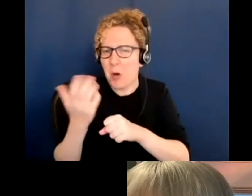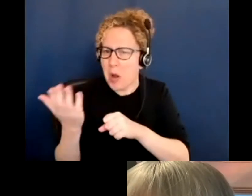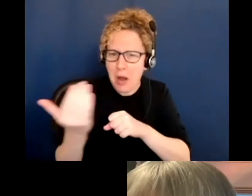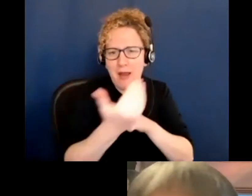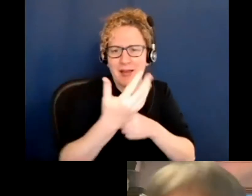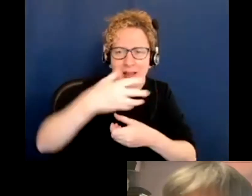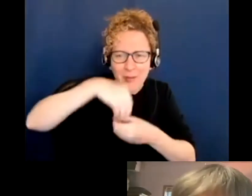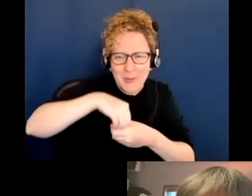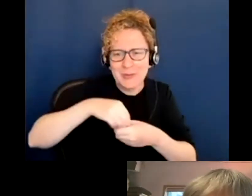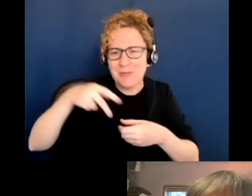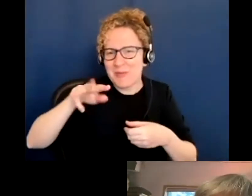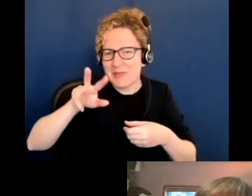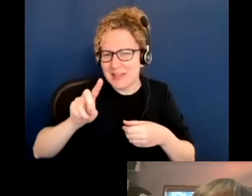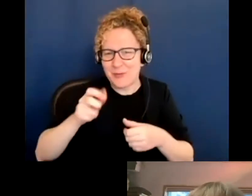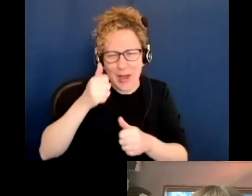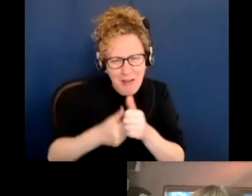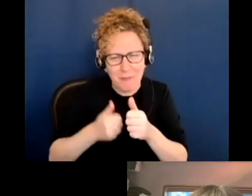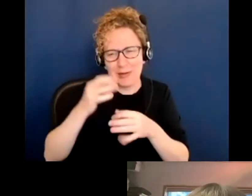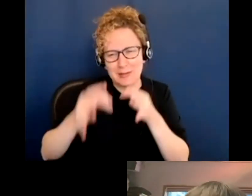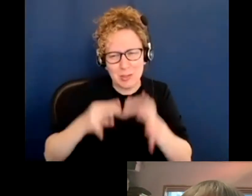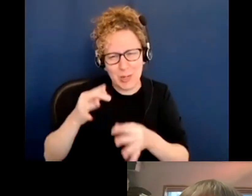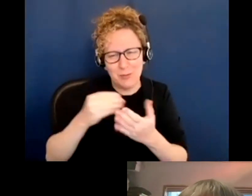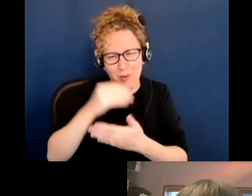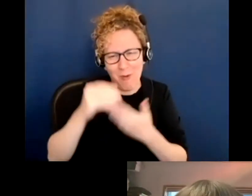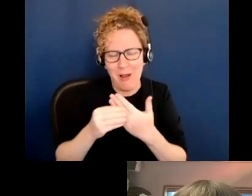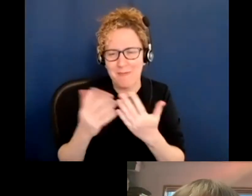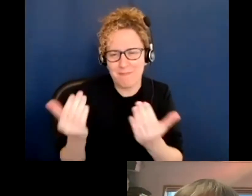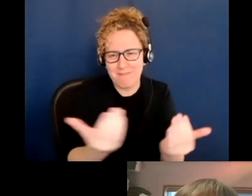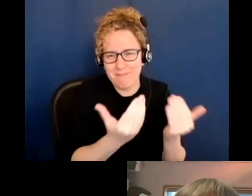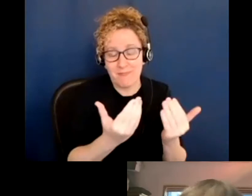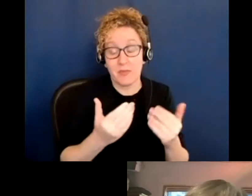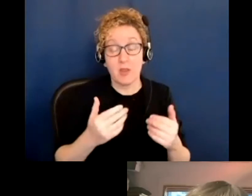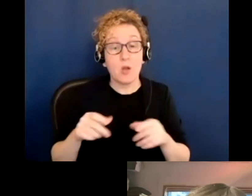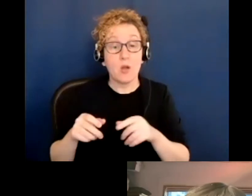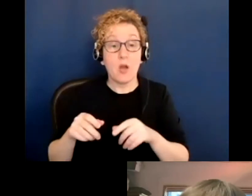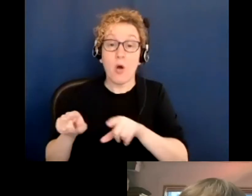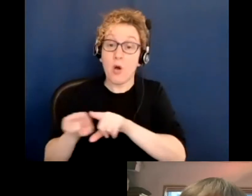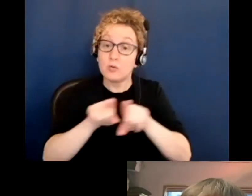of people with disabilities. I also want to take this moment to welcome all people with disabilities.